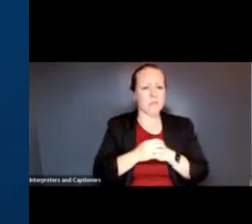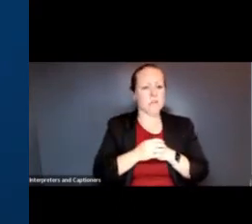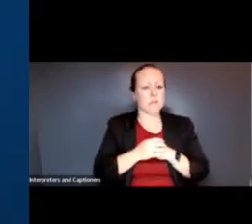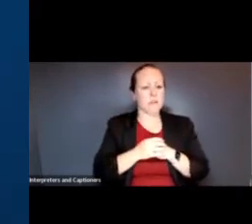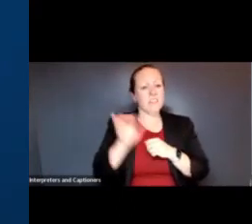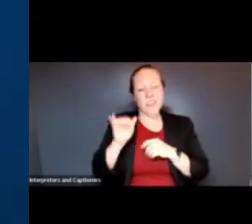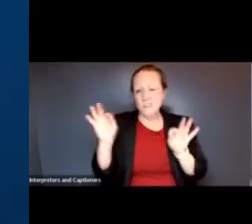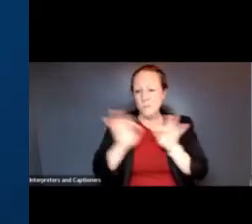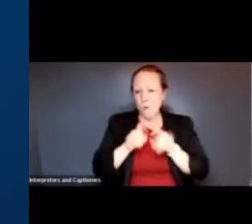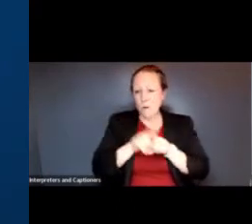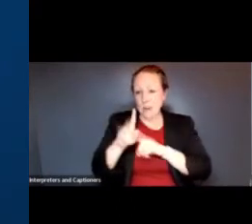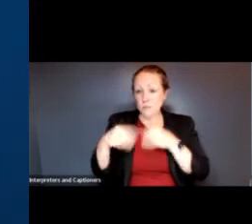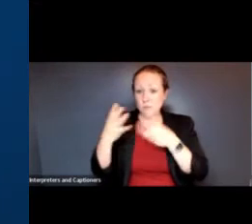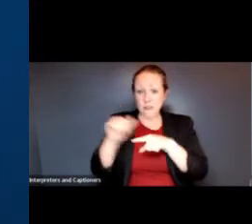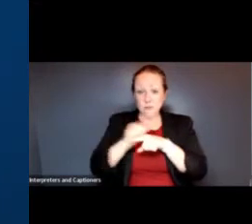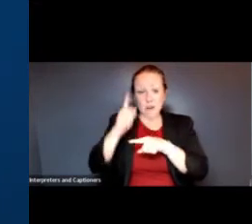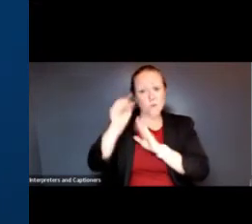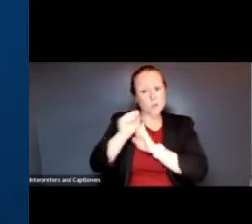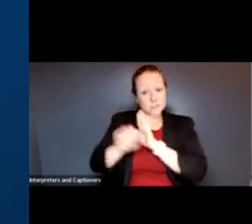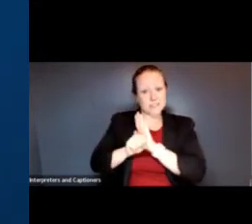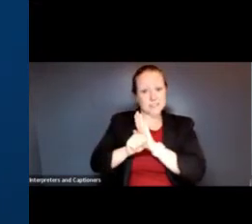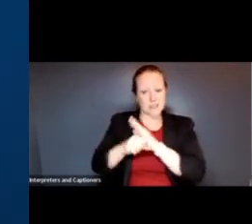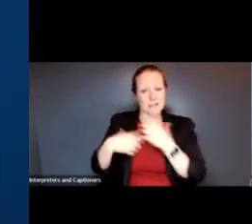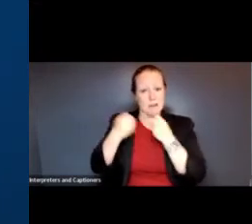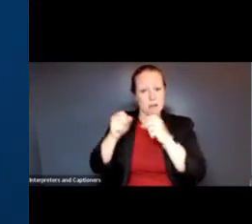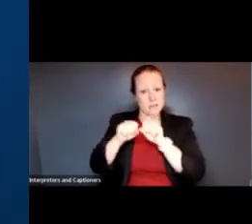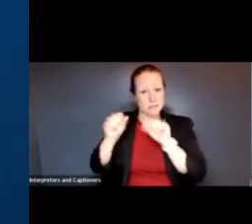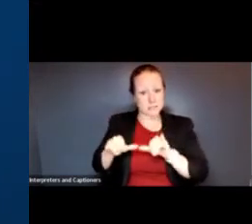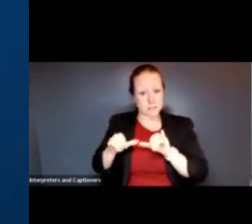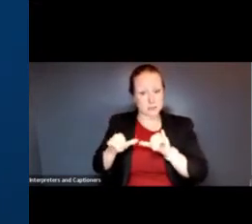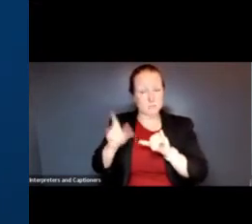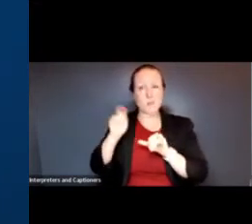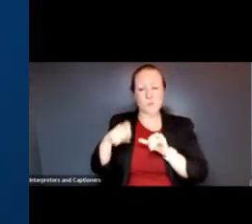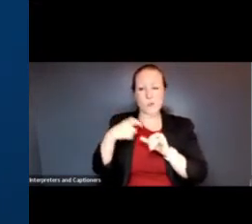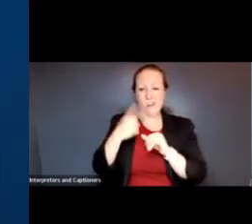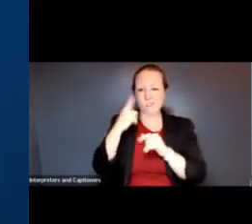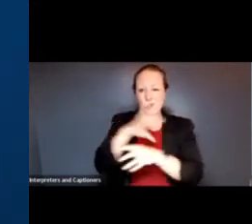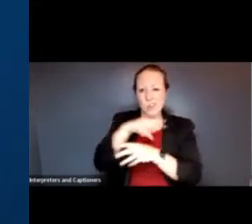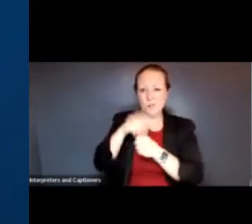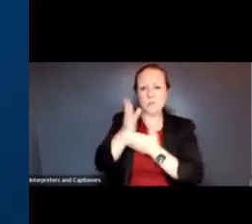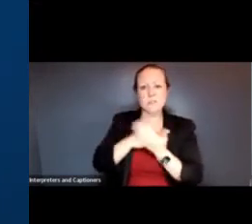that you incorporate some solutions for meeting that challenge of staff turnover into